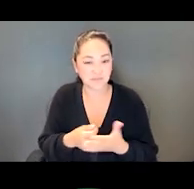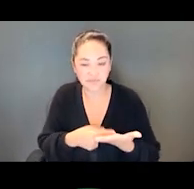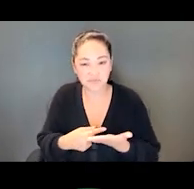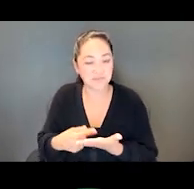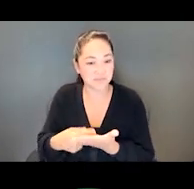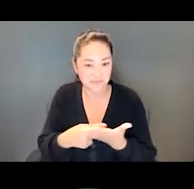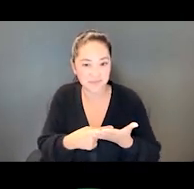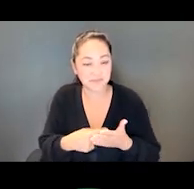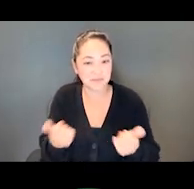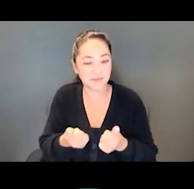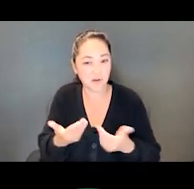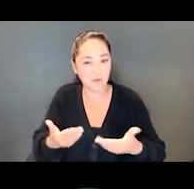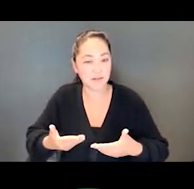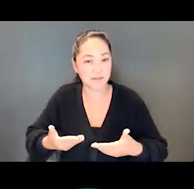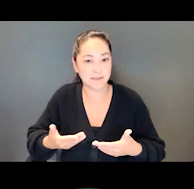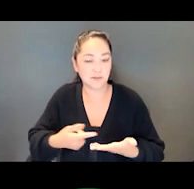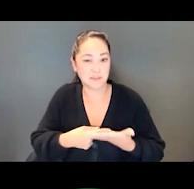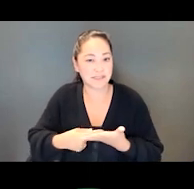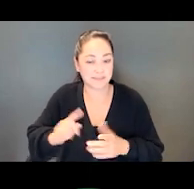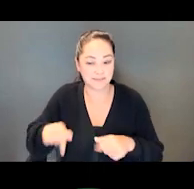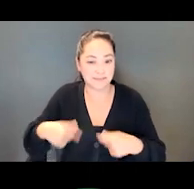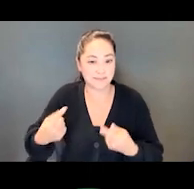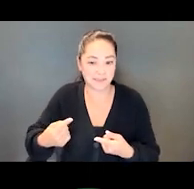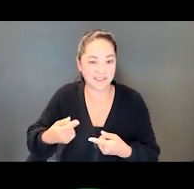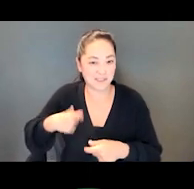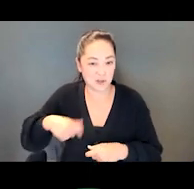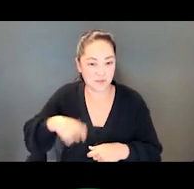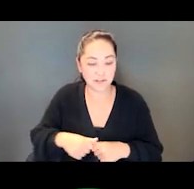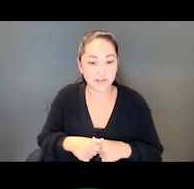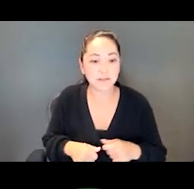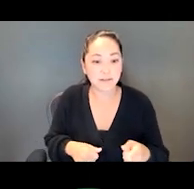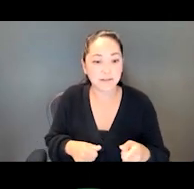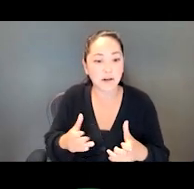And so what some of the presentations that, really stood out to me were the ones that